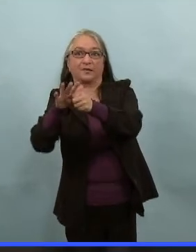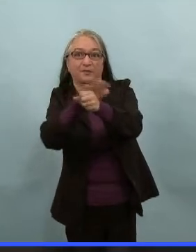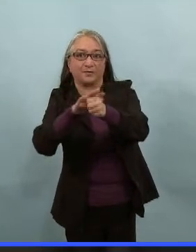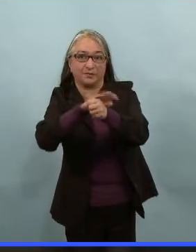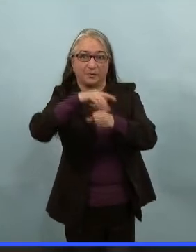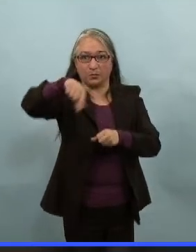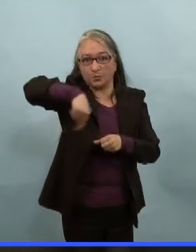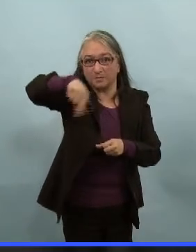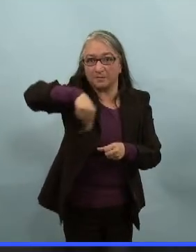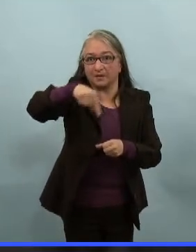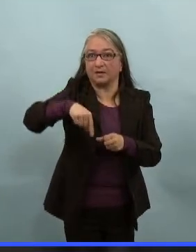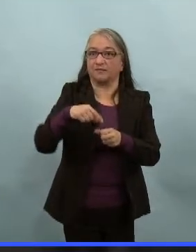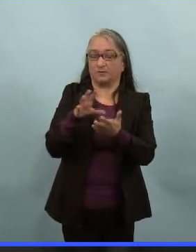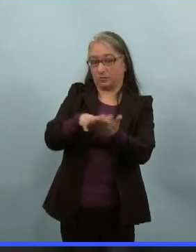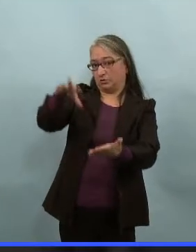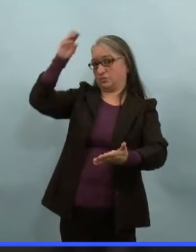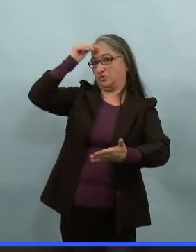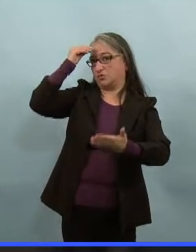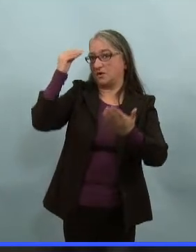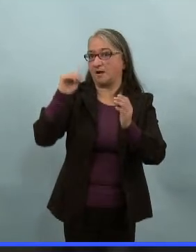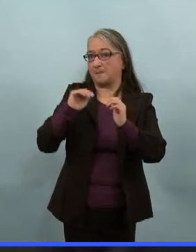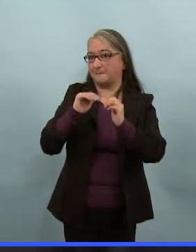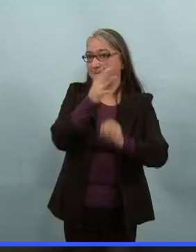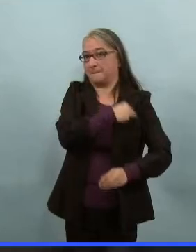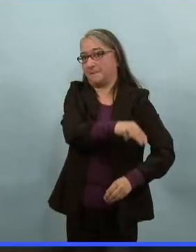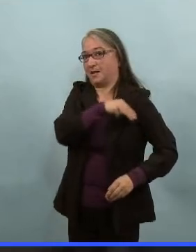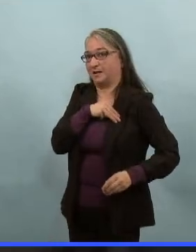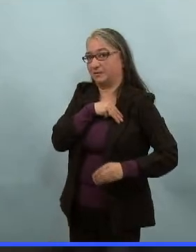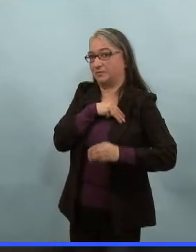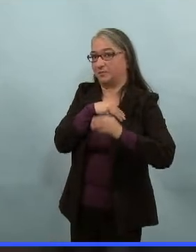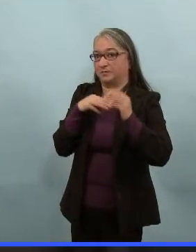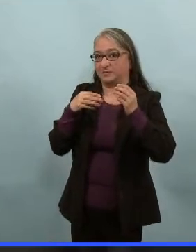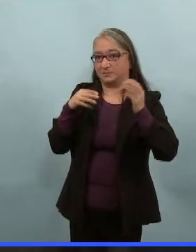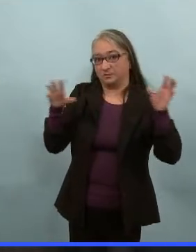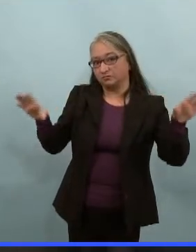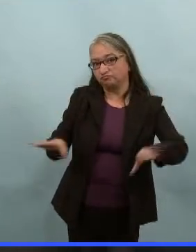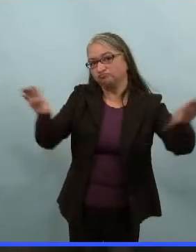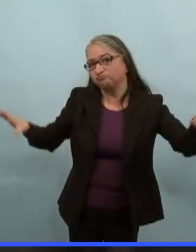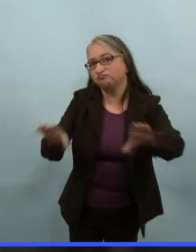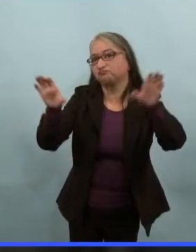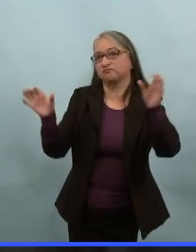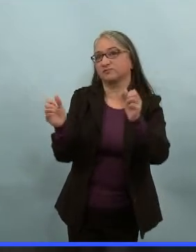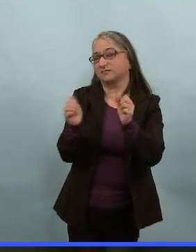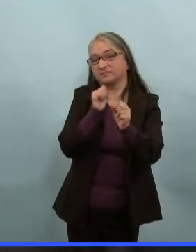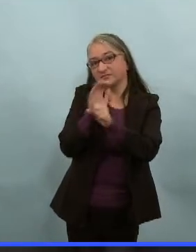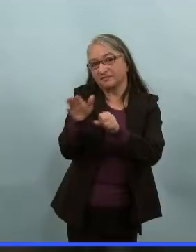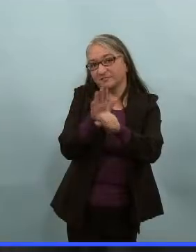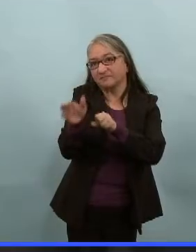can you please respond to that criticism about your phrasing yesterday so in relation to what the